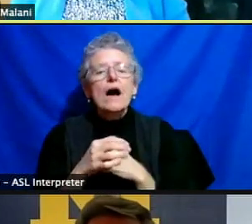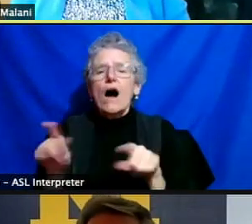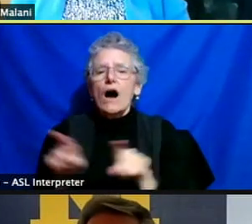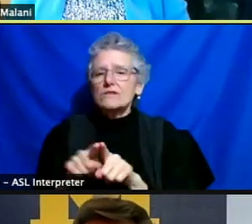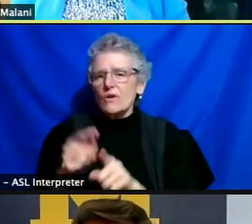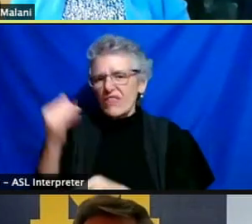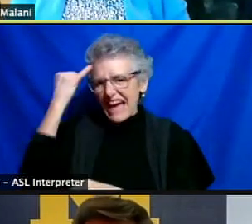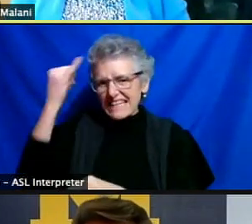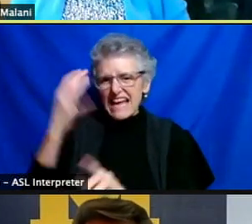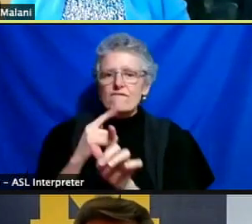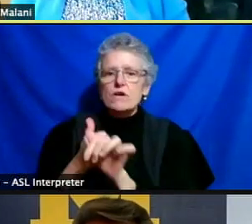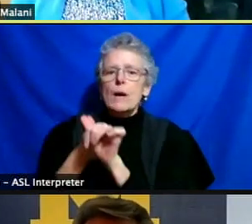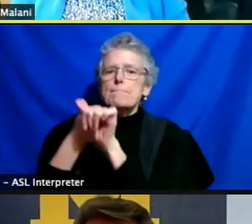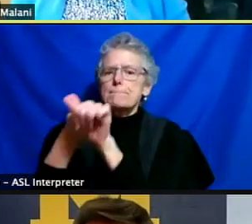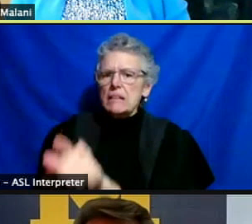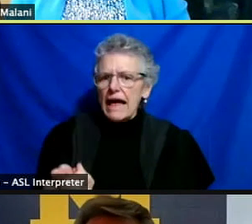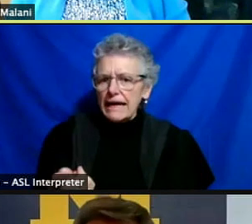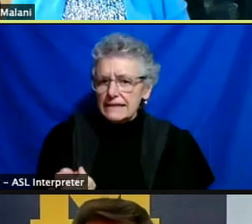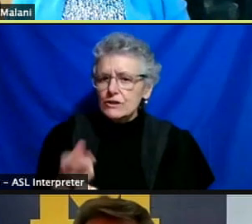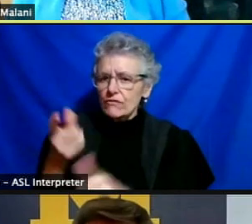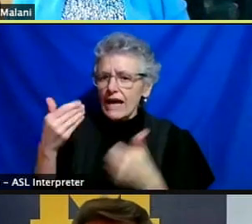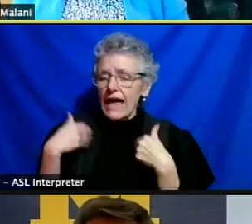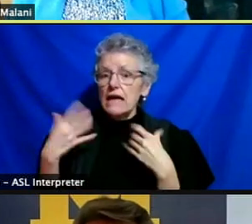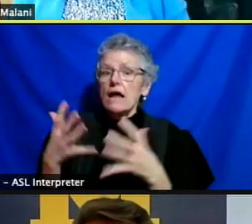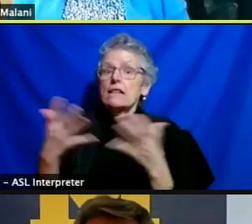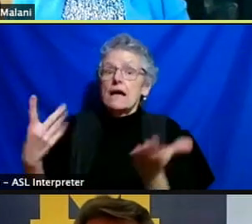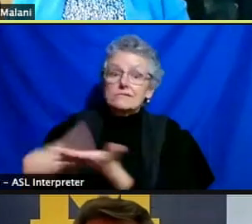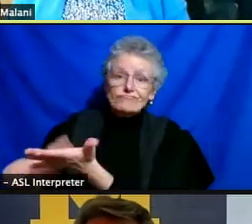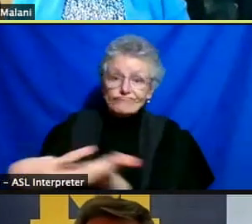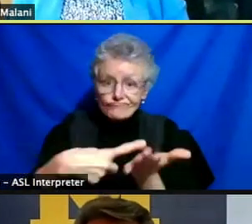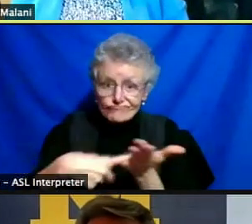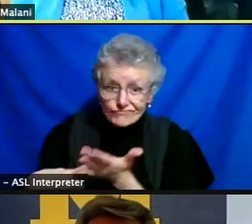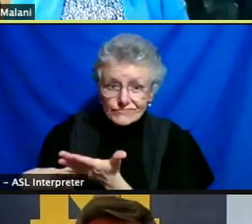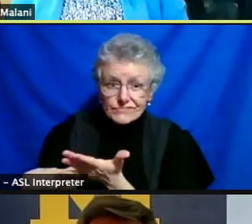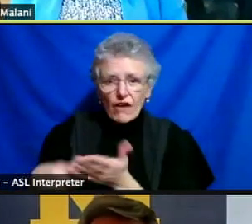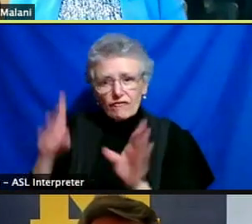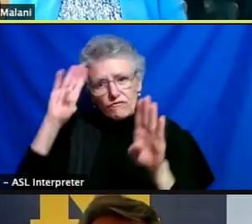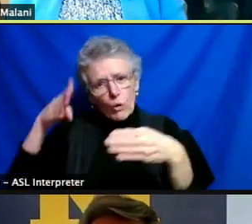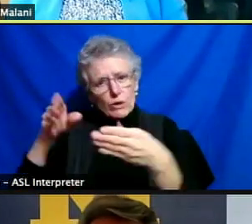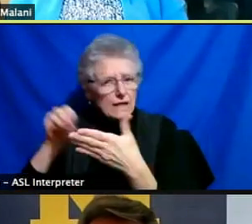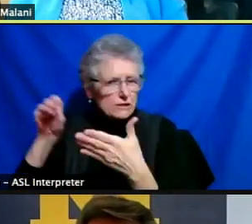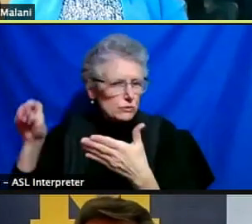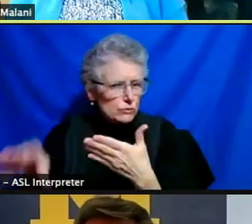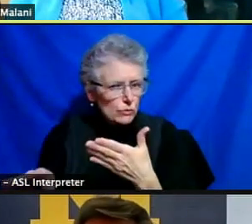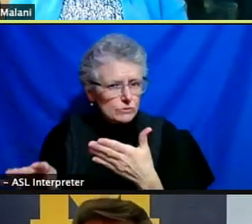And I know you really had a lot of discussions really trying to be student-focused and not to disenfranchise anyone,